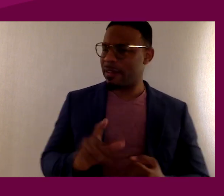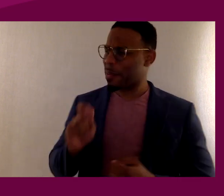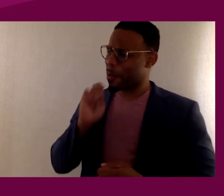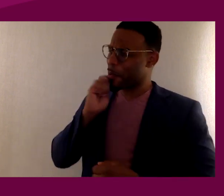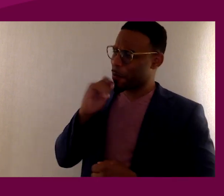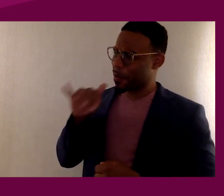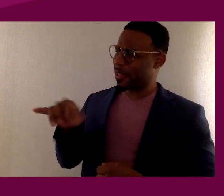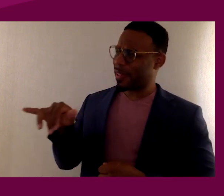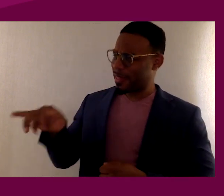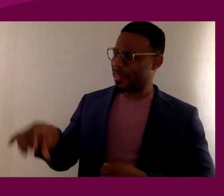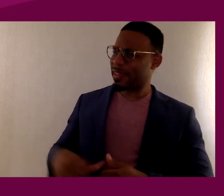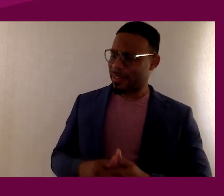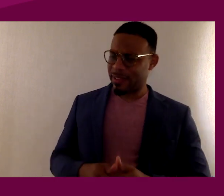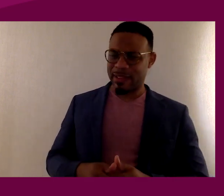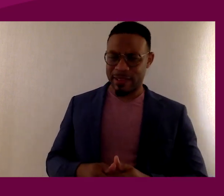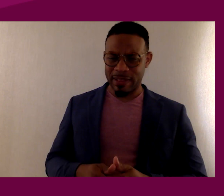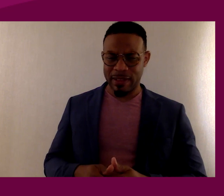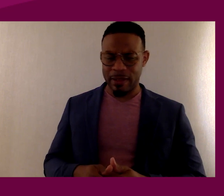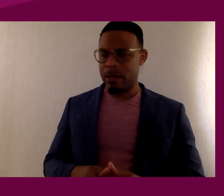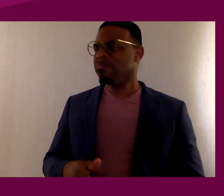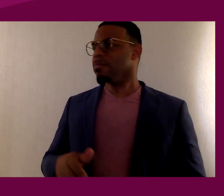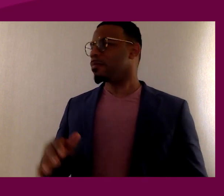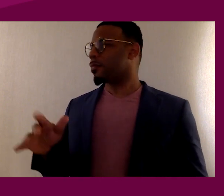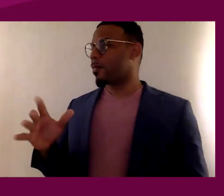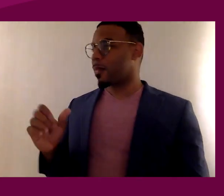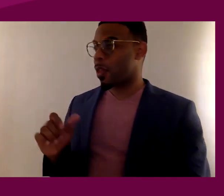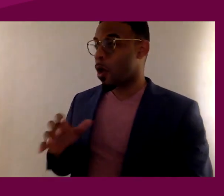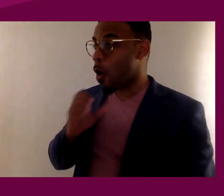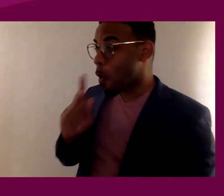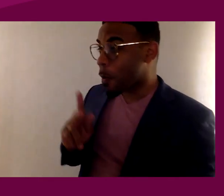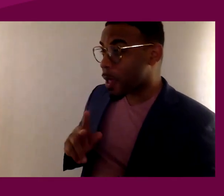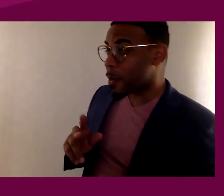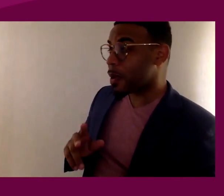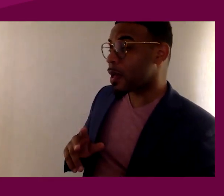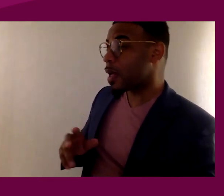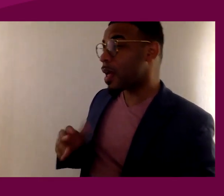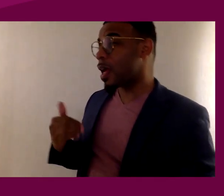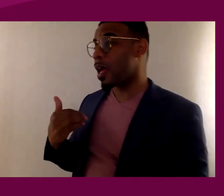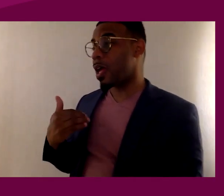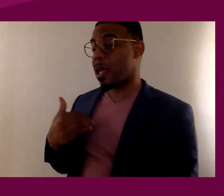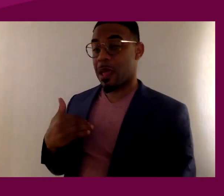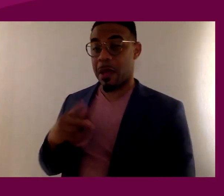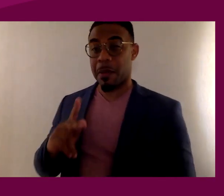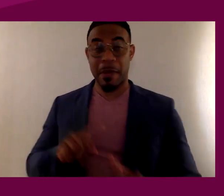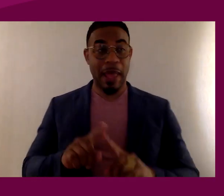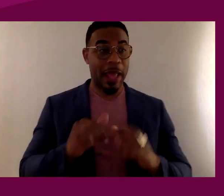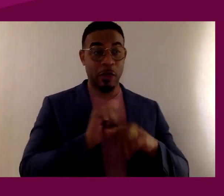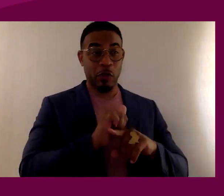Ashley Inkumsah: That would be pretty cool. Bruce Curtis: You get some old people, you get some young